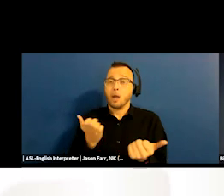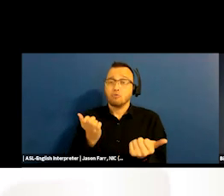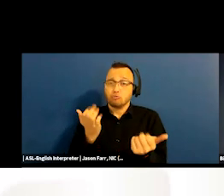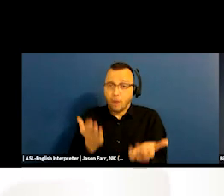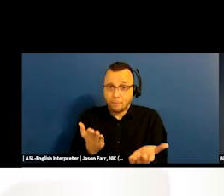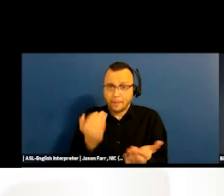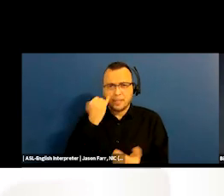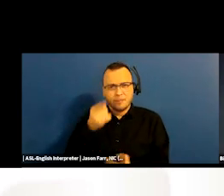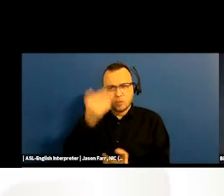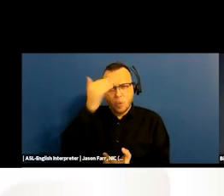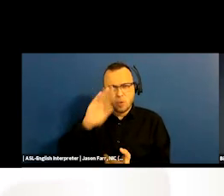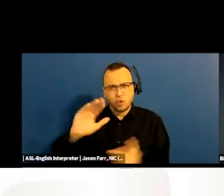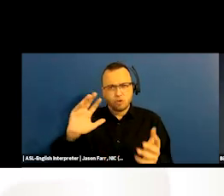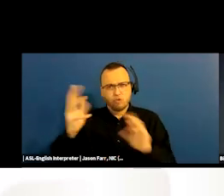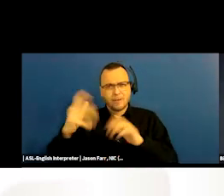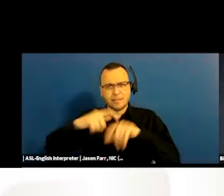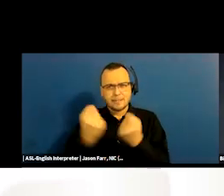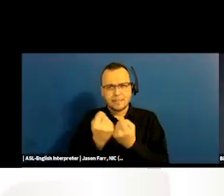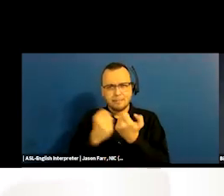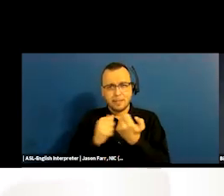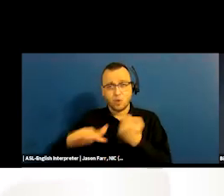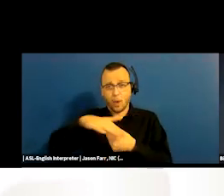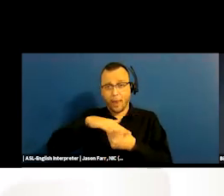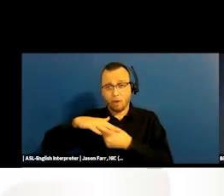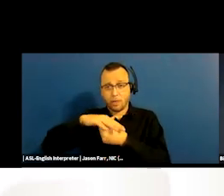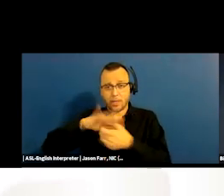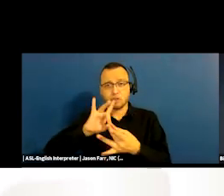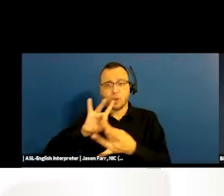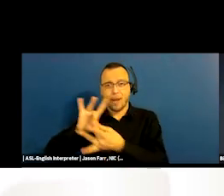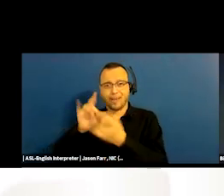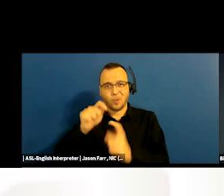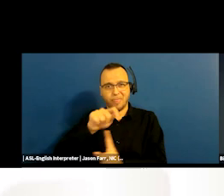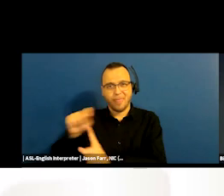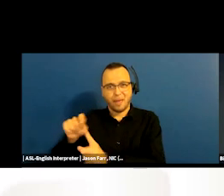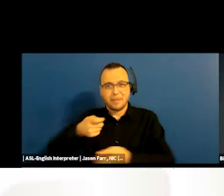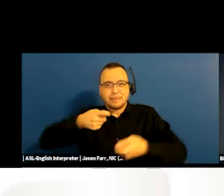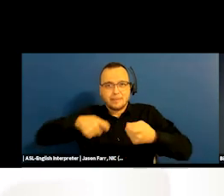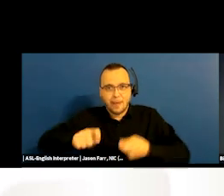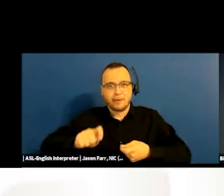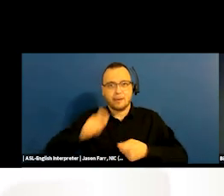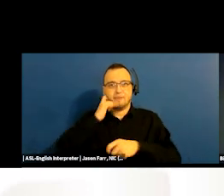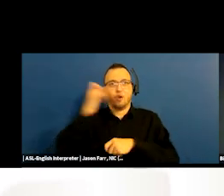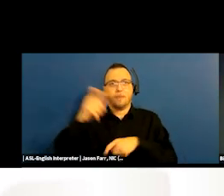and just any kind of weird, kind of fidgeting or anything like that can be misconstrued as some kind of, I dunno,